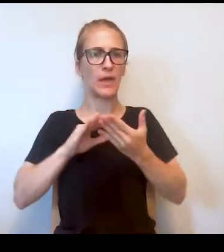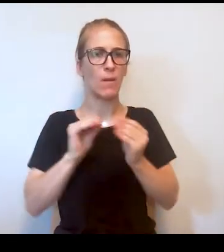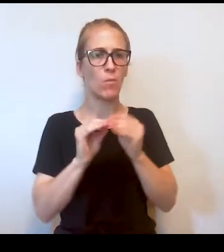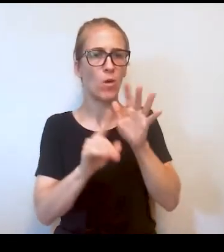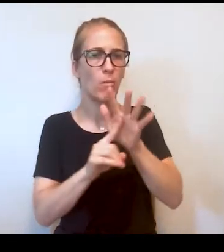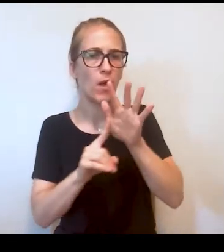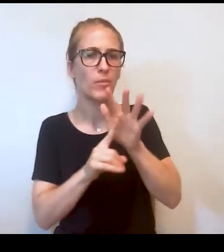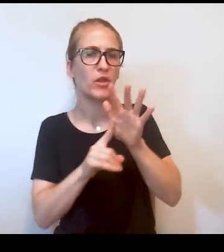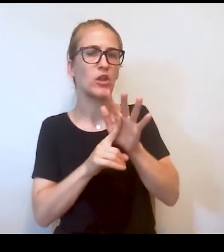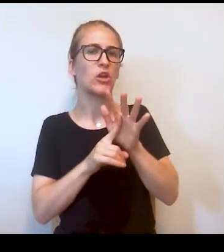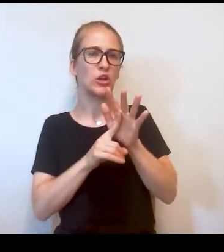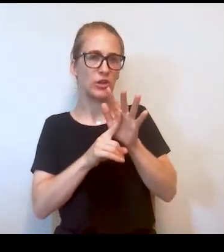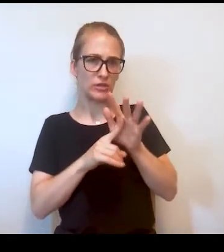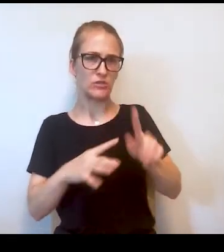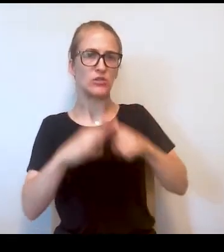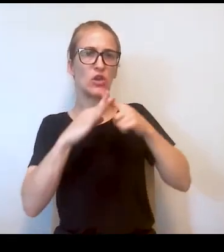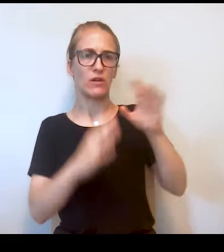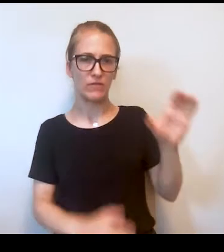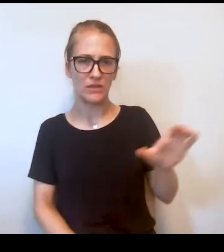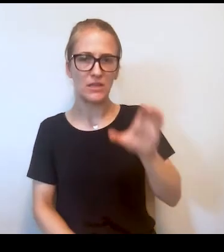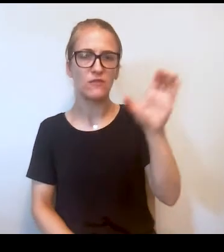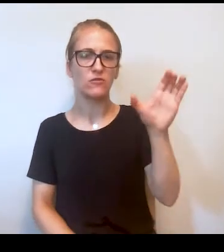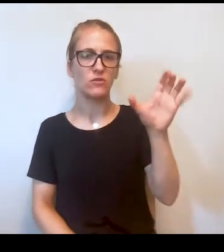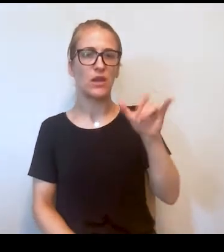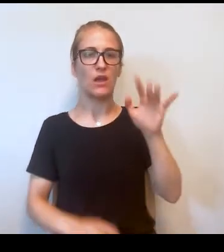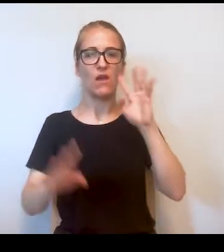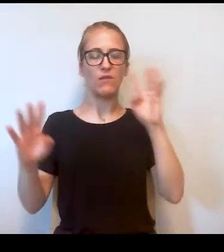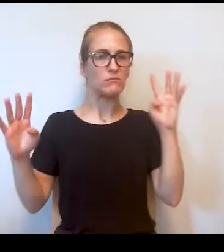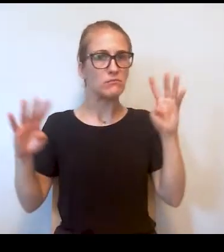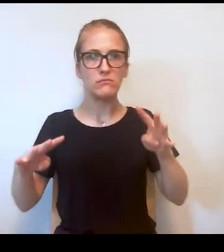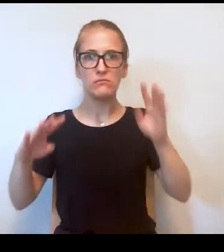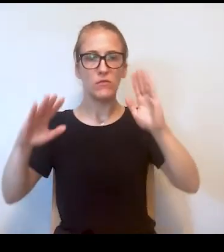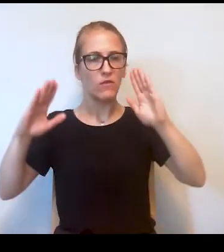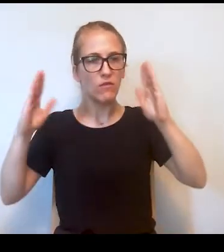This focus on inherited conditions